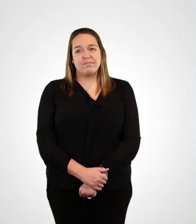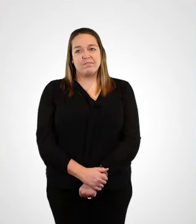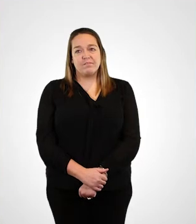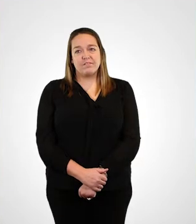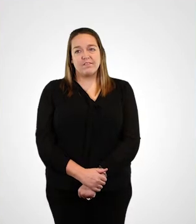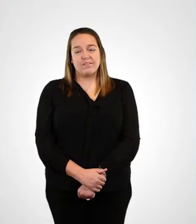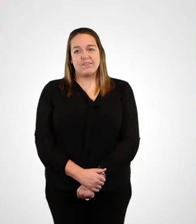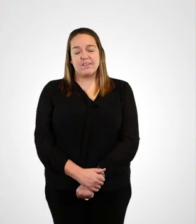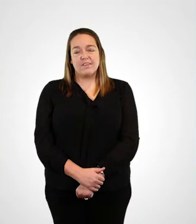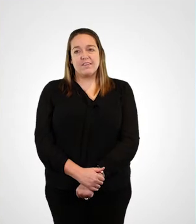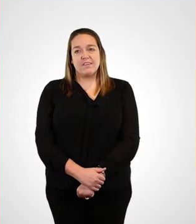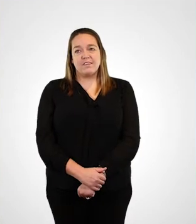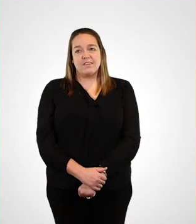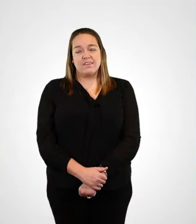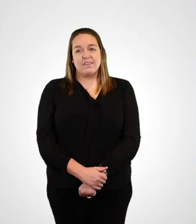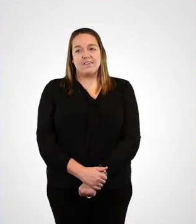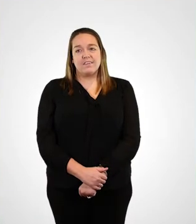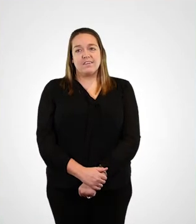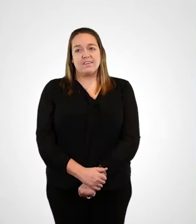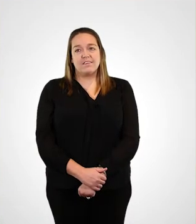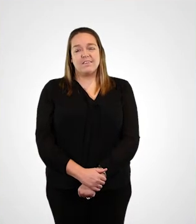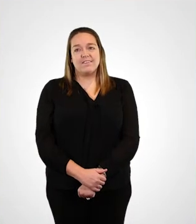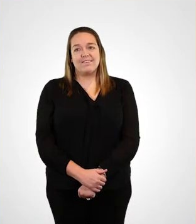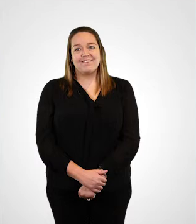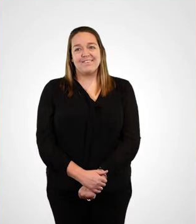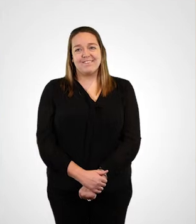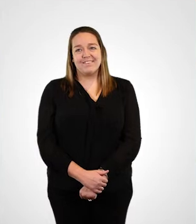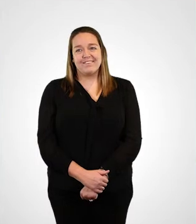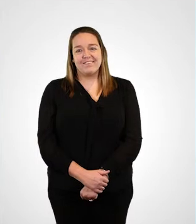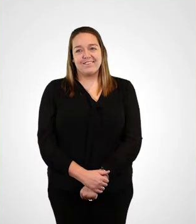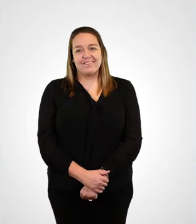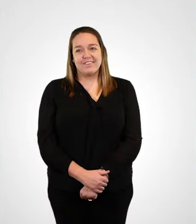my dress and it has short sleeves.